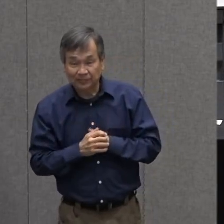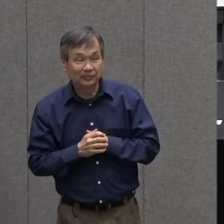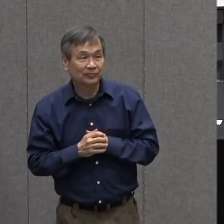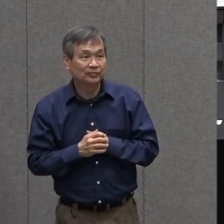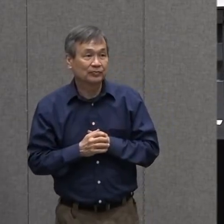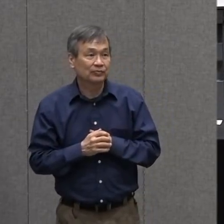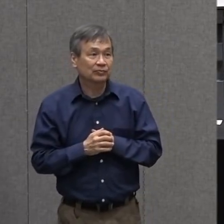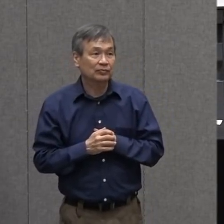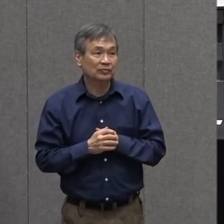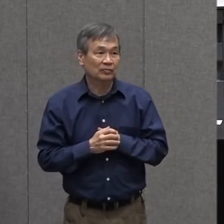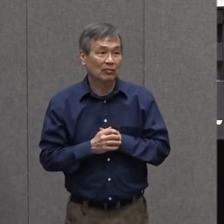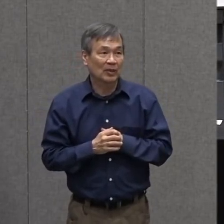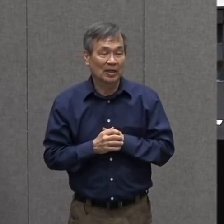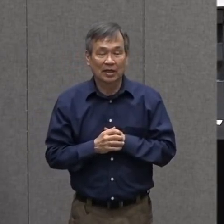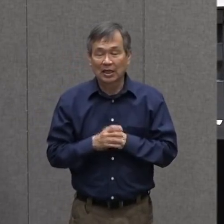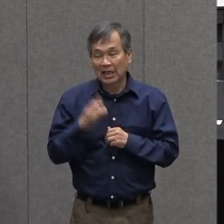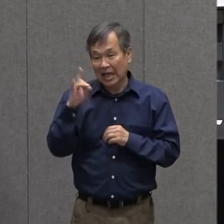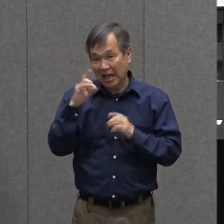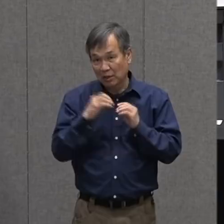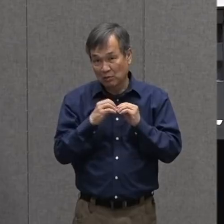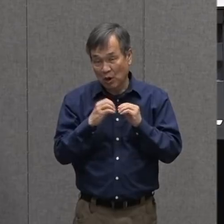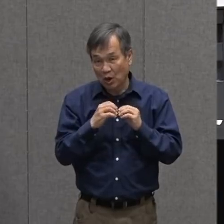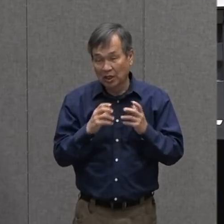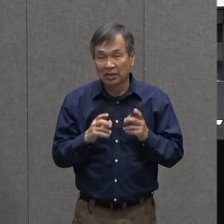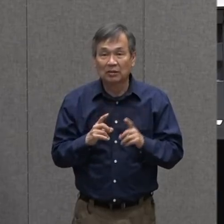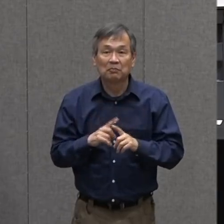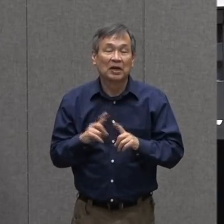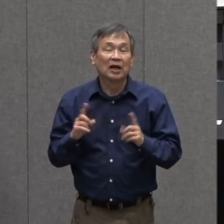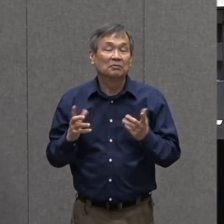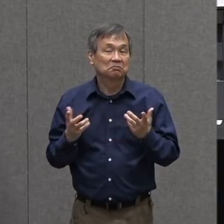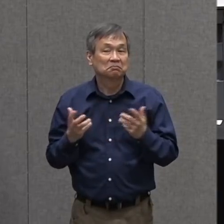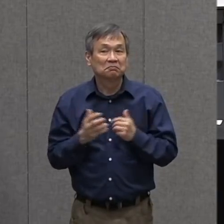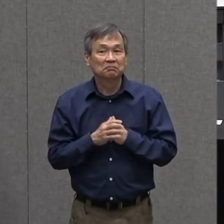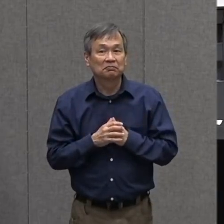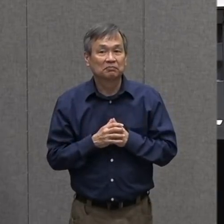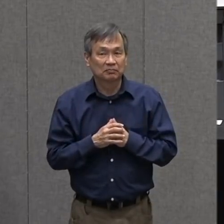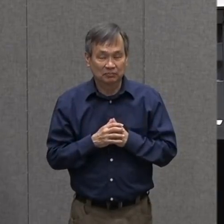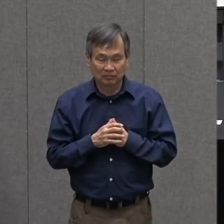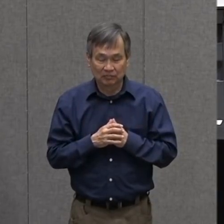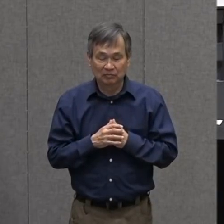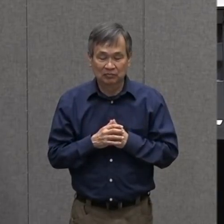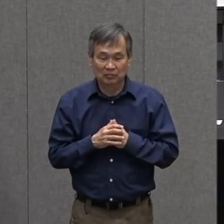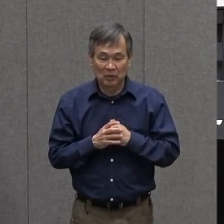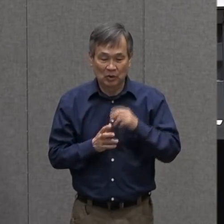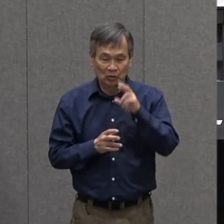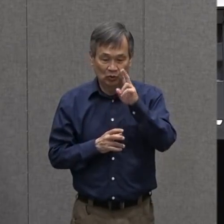I needed to get eight more to get me to 100. So let's See. So two and I had nine,